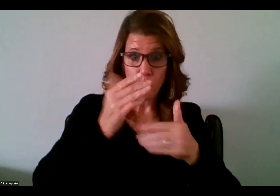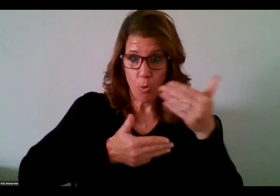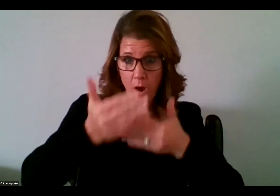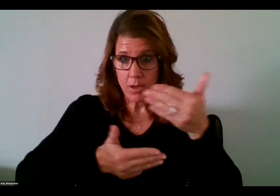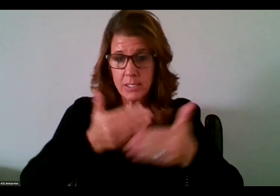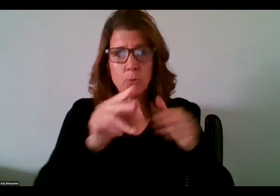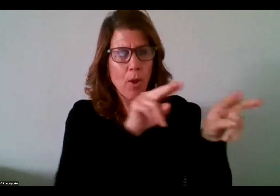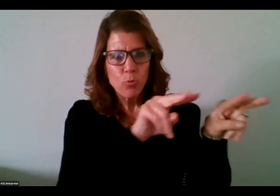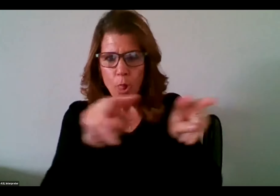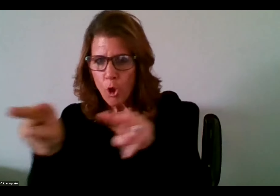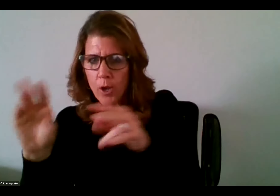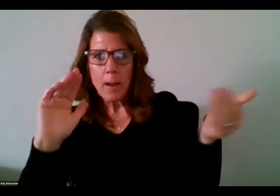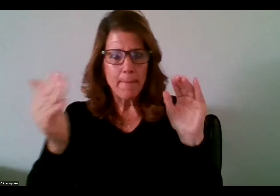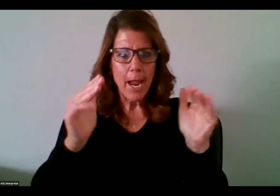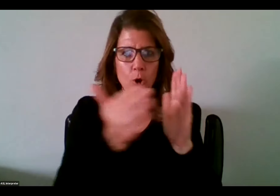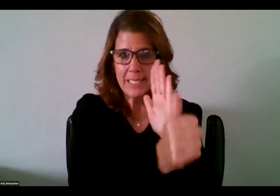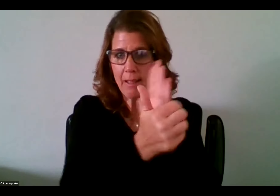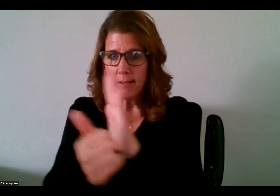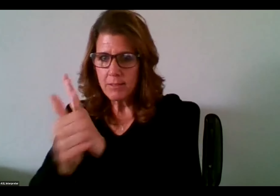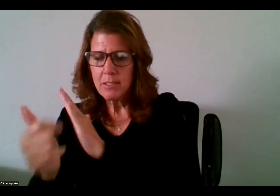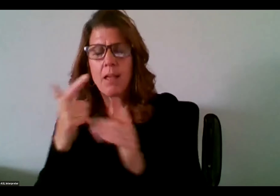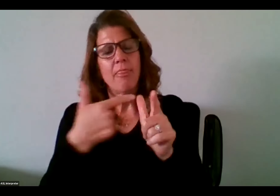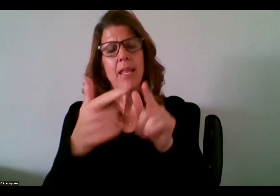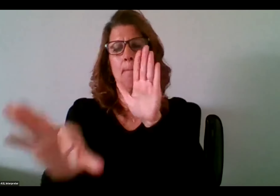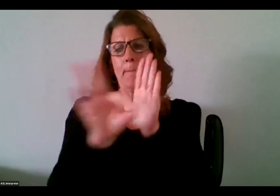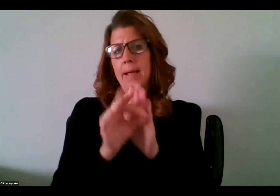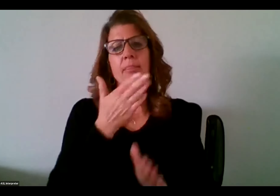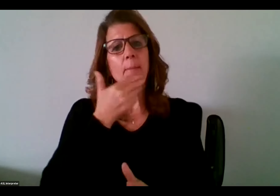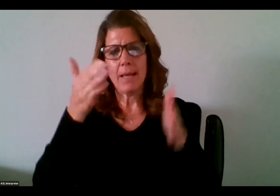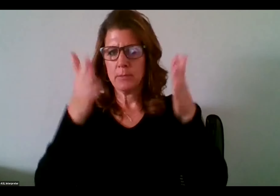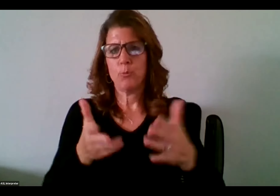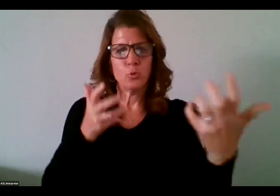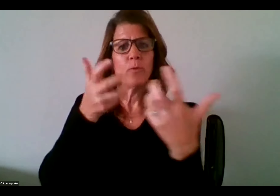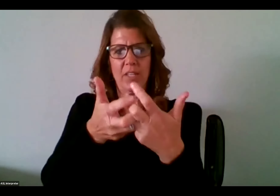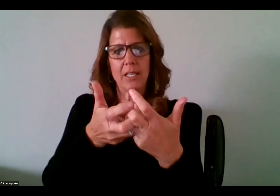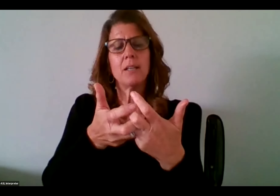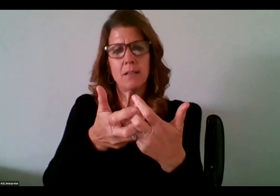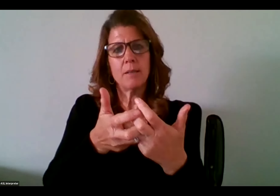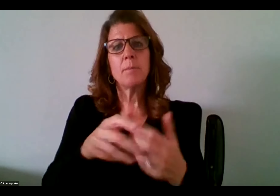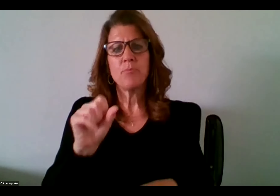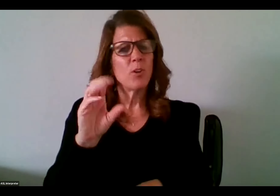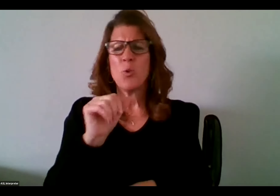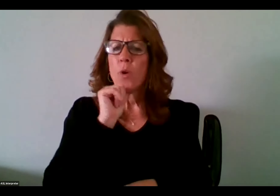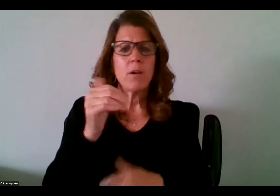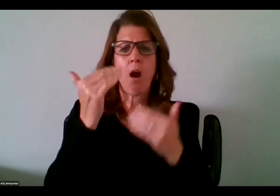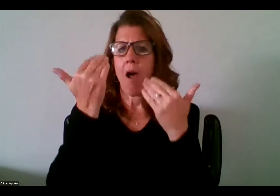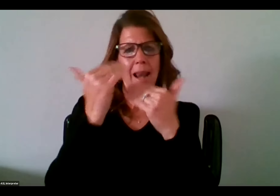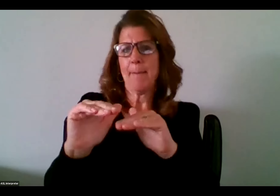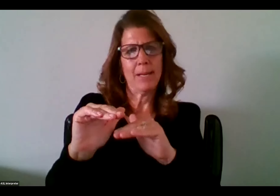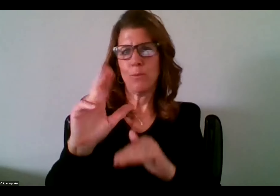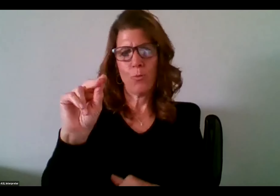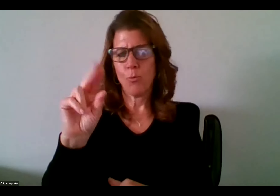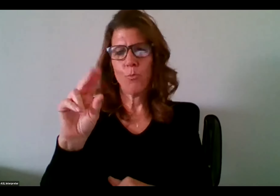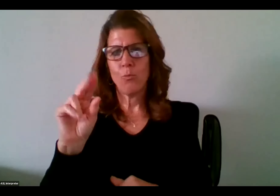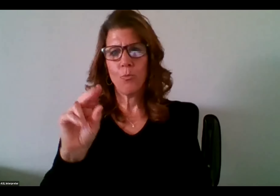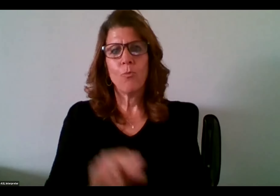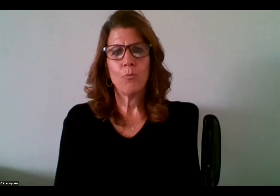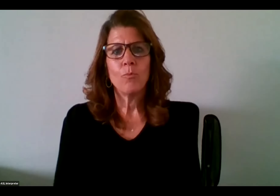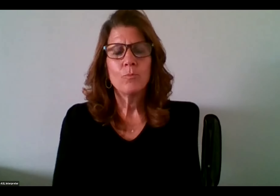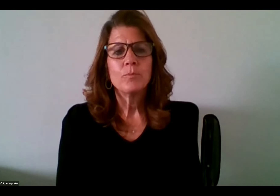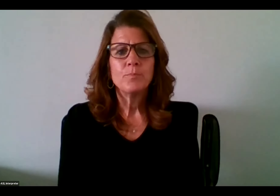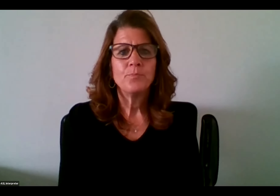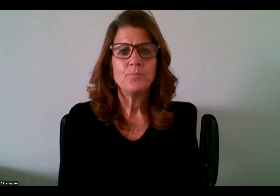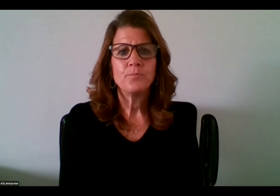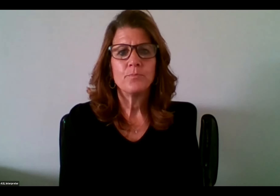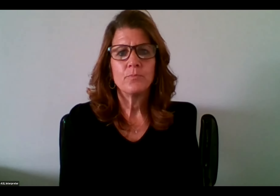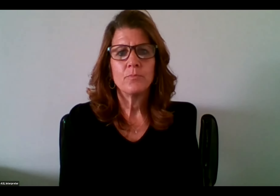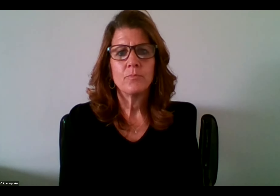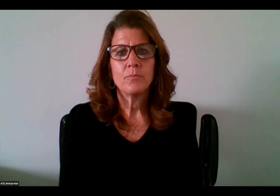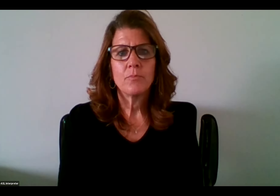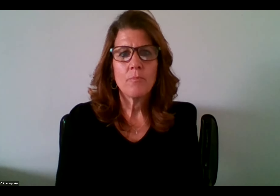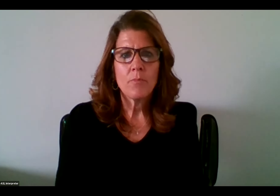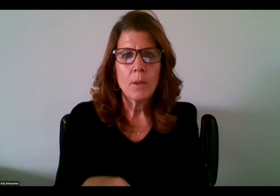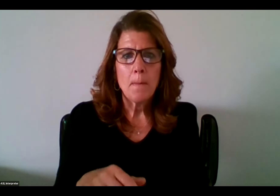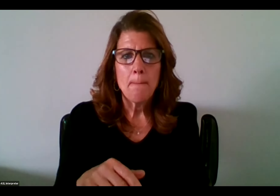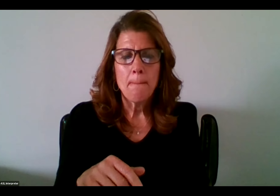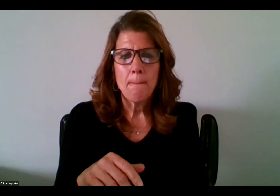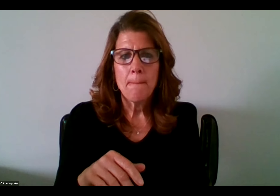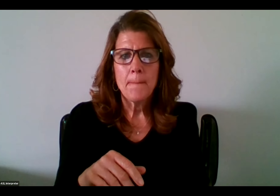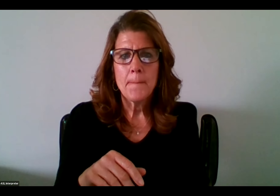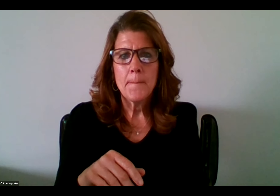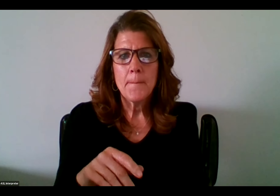skill set we select the best person we think fits the needs we are not limiting. You don't